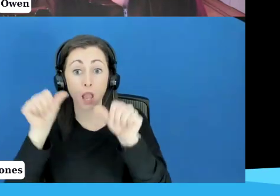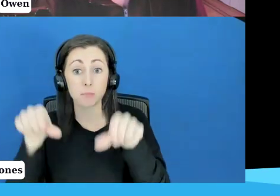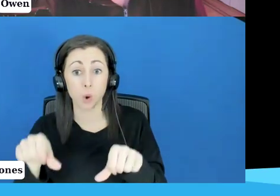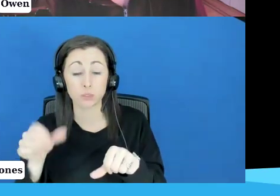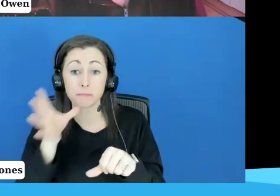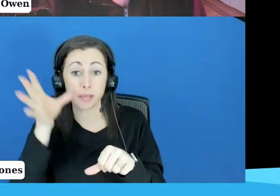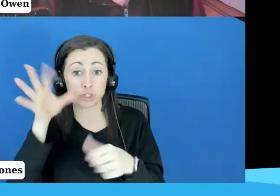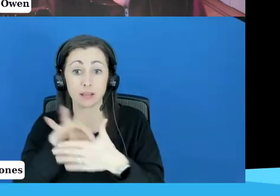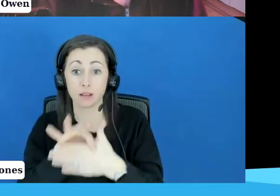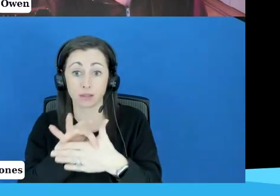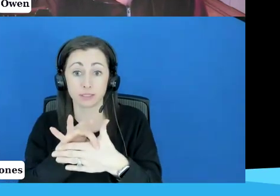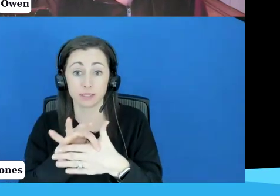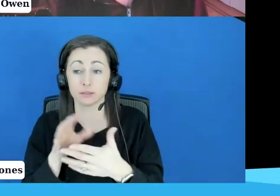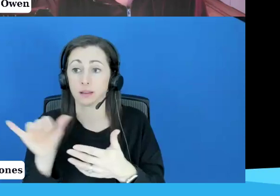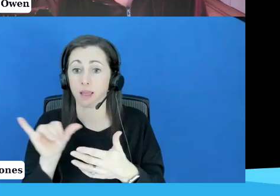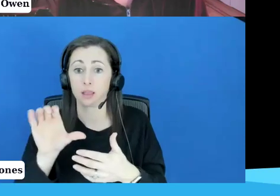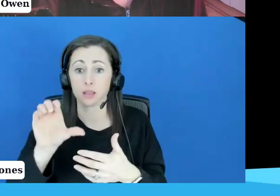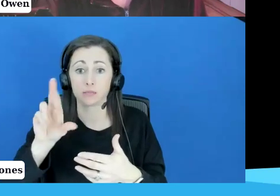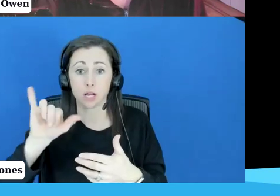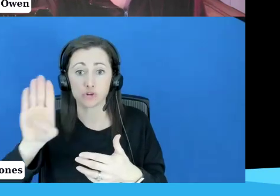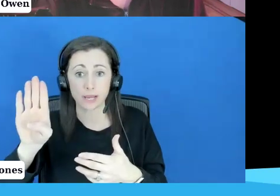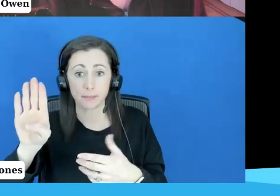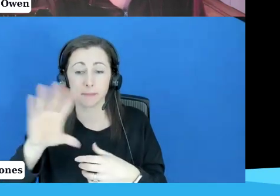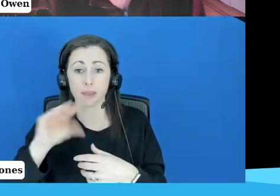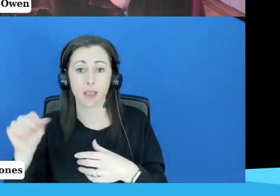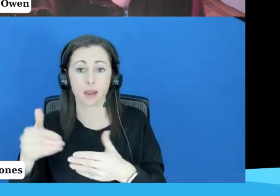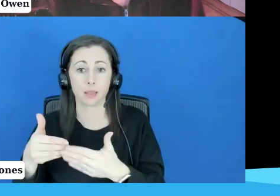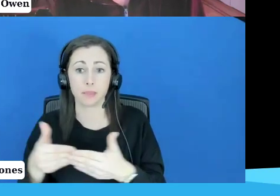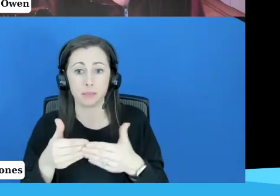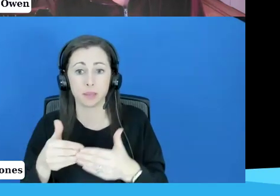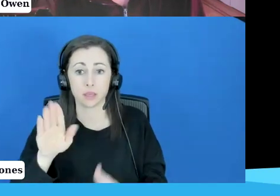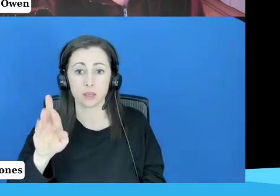There's some stuff with my crib and the Baby Brezza for when we did formula.